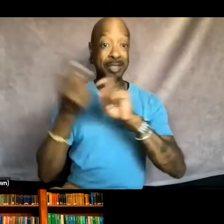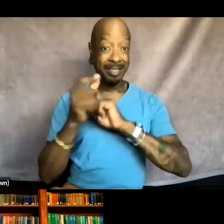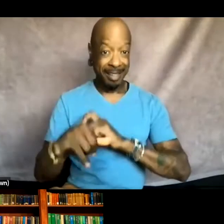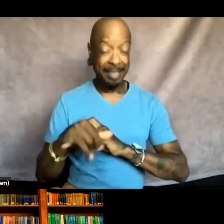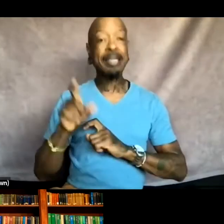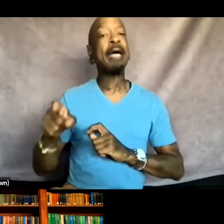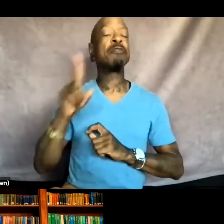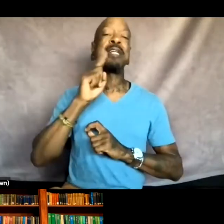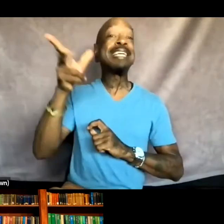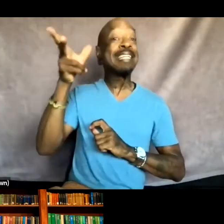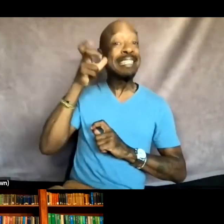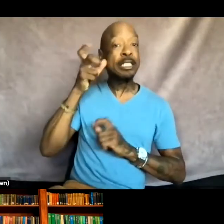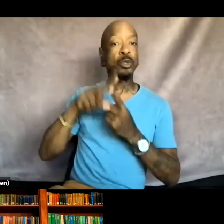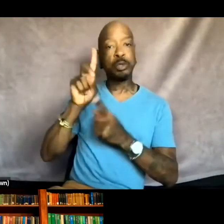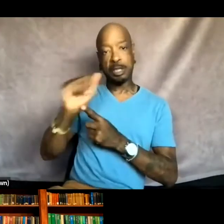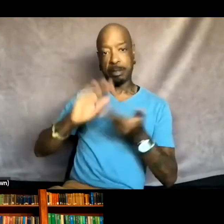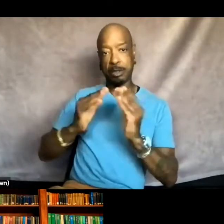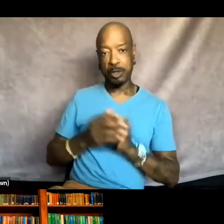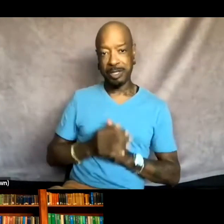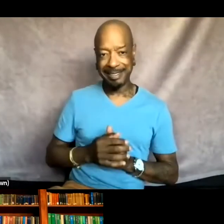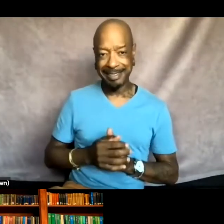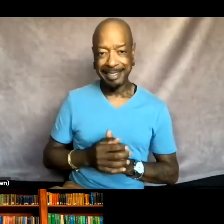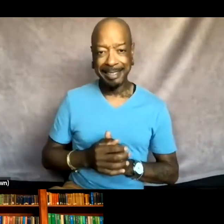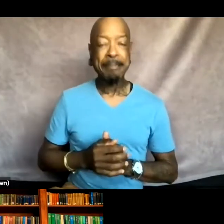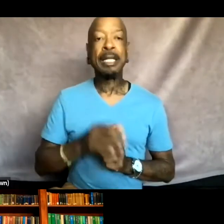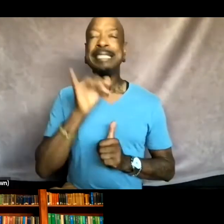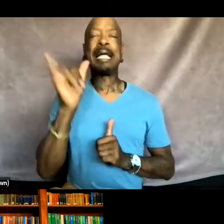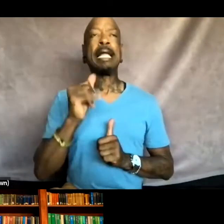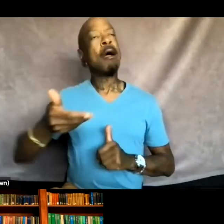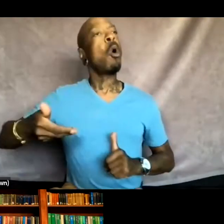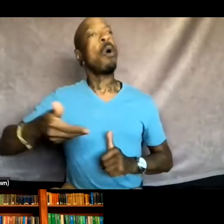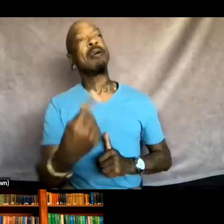us and give us opportunities it's not just about like hiring one person that's disabled